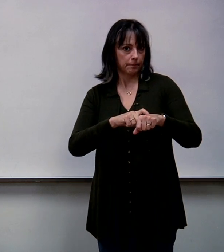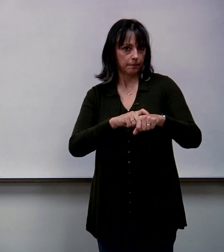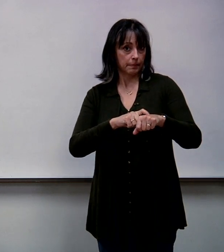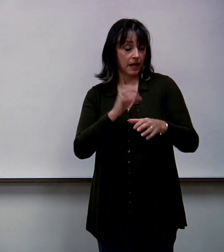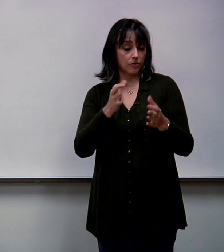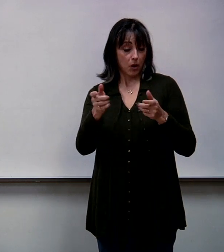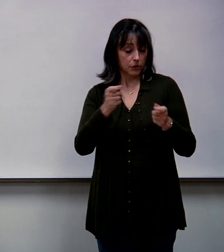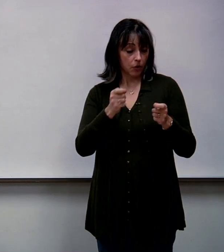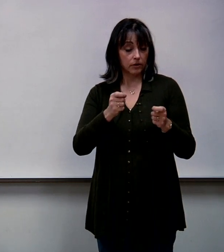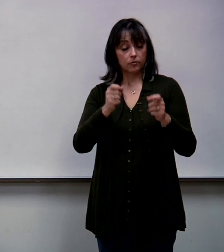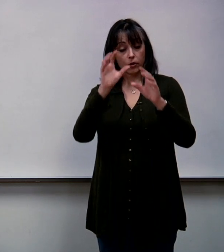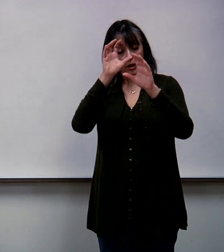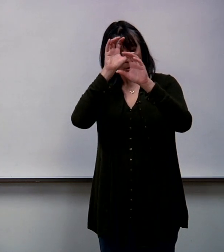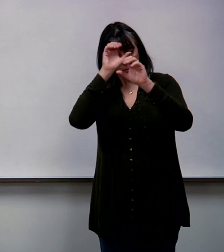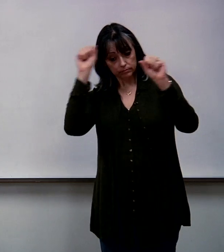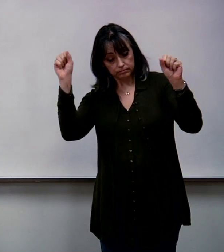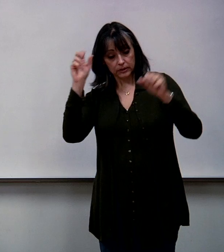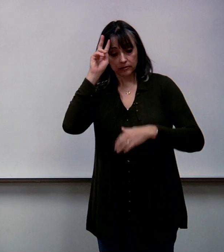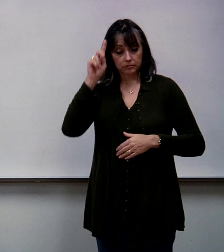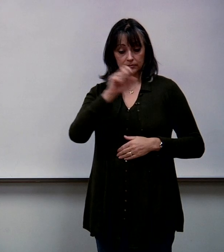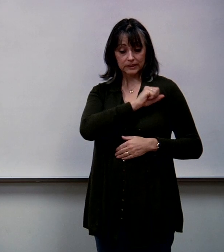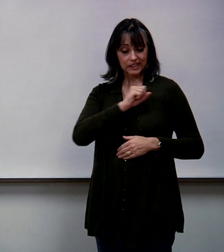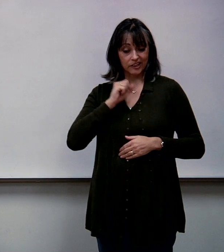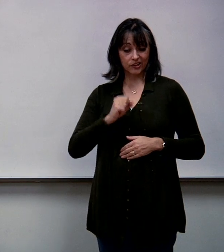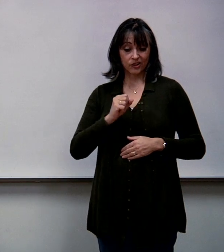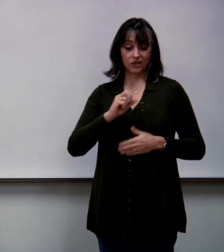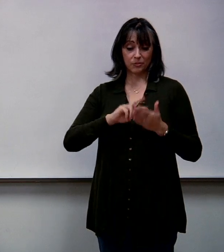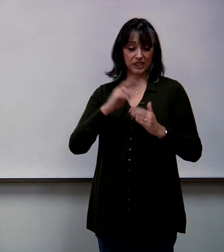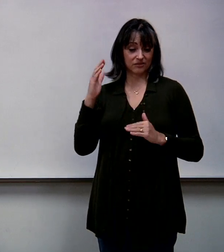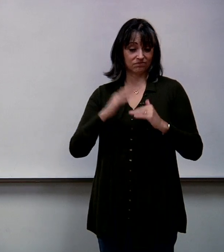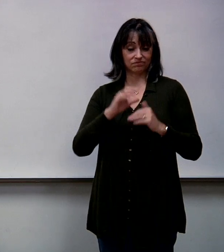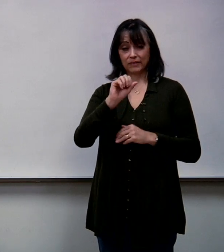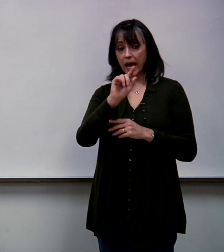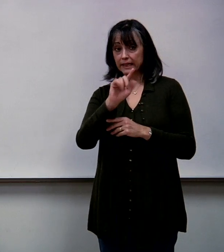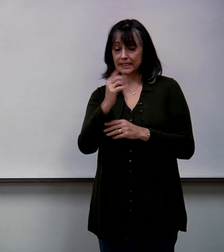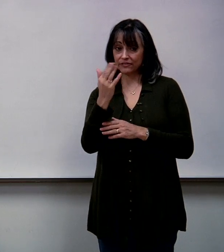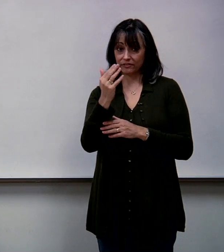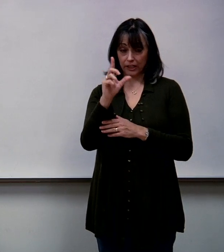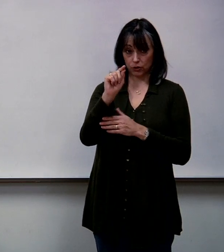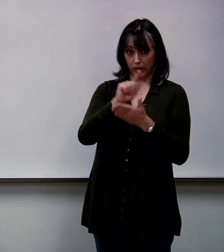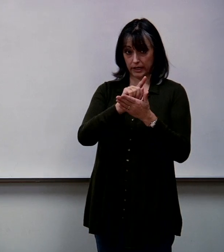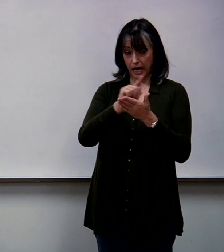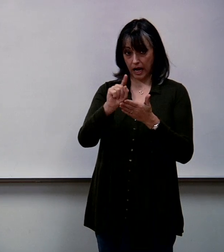vice president or president, you're looking at at least 15 to 20 hours a week. The president of